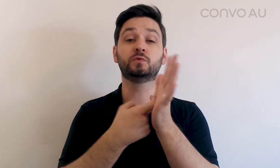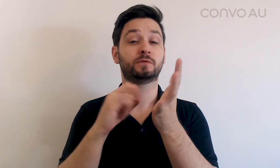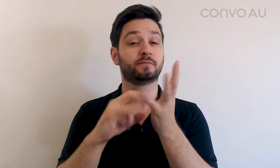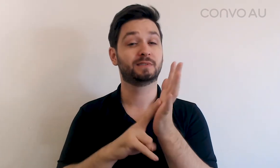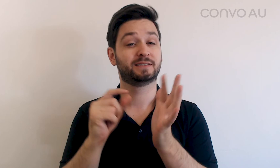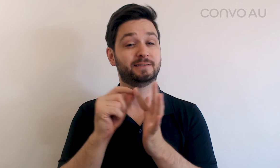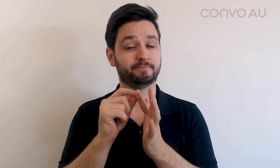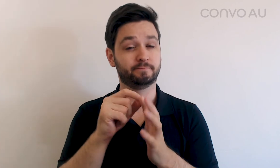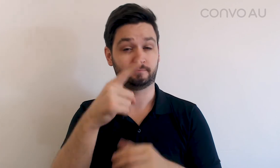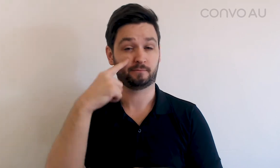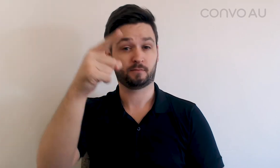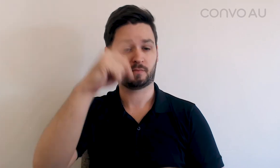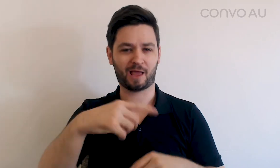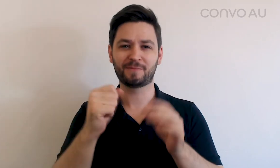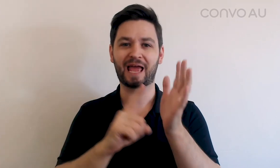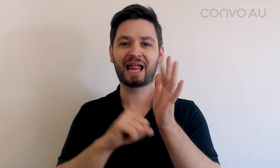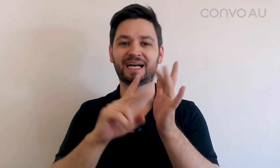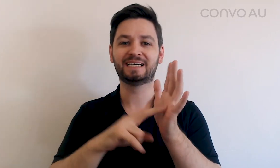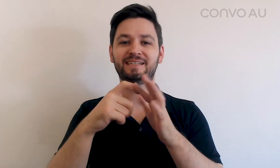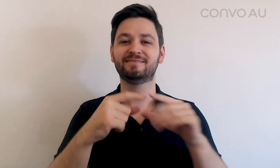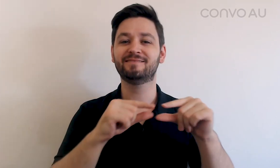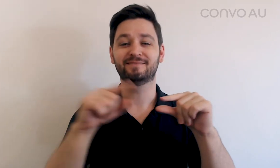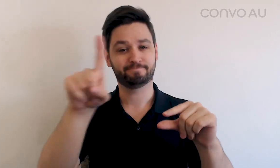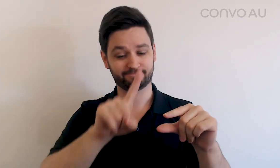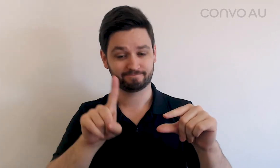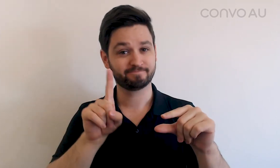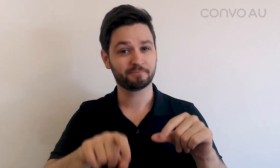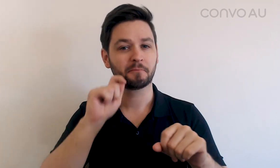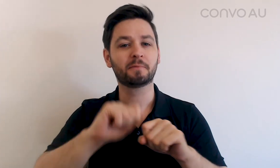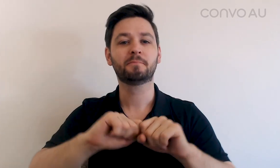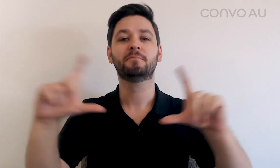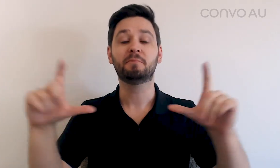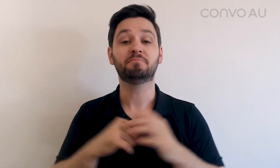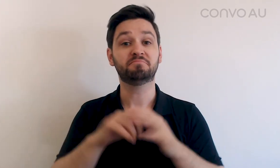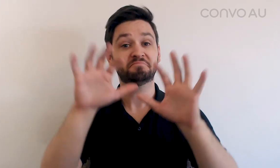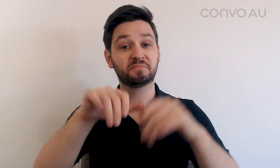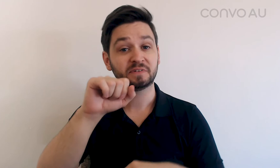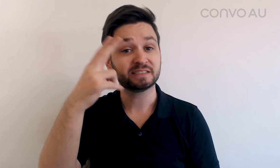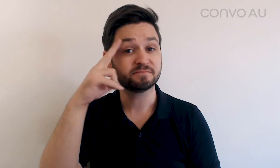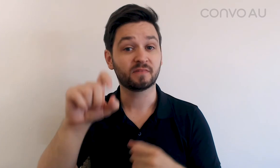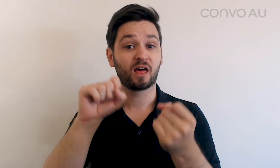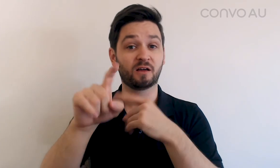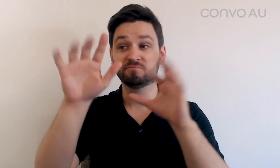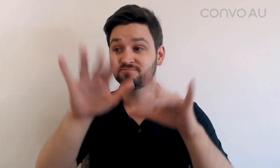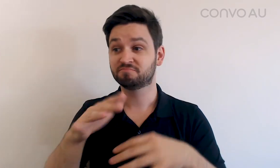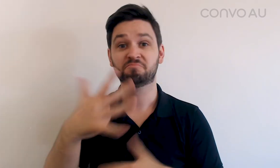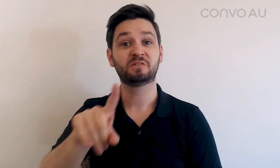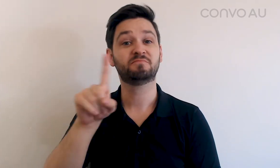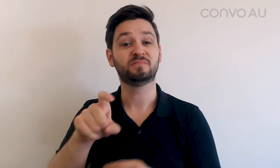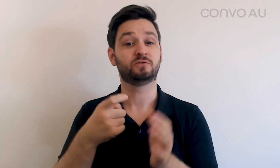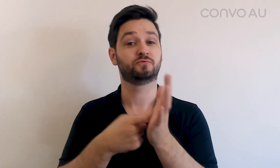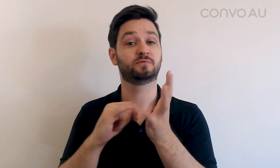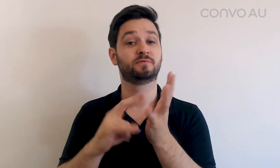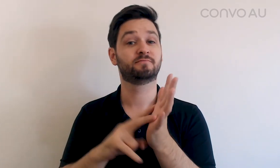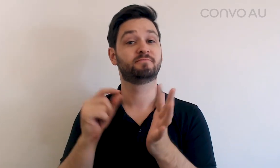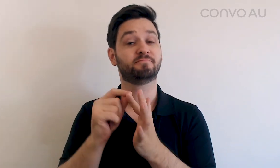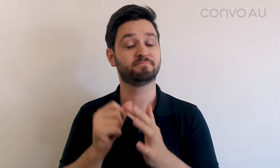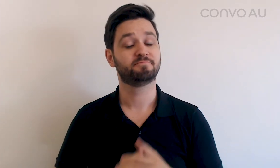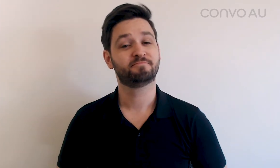please register your name and email address through the provided link to confirm your intent to attend the session.